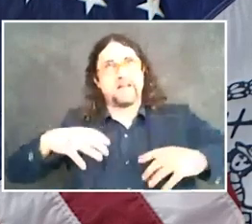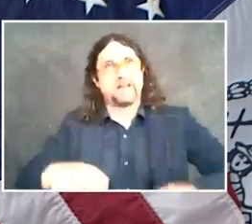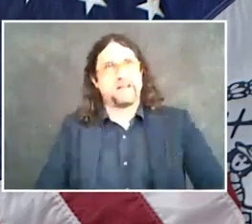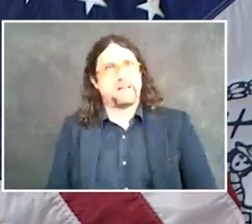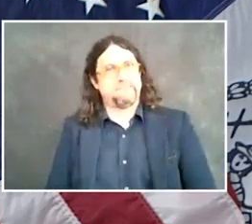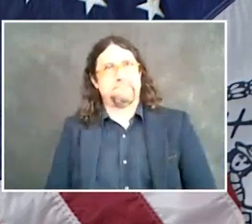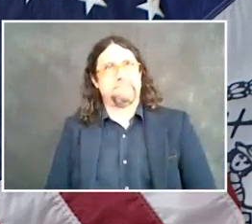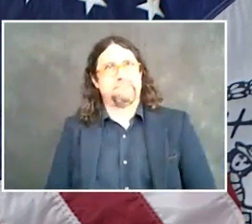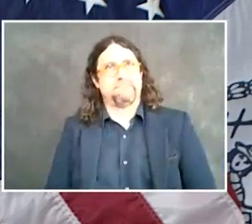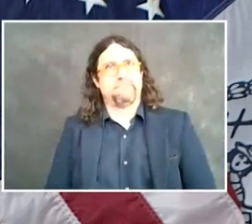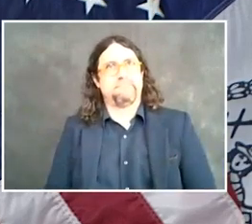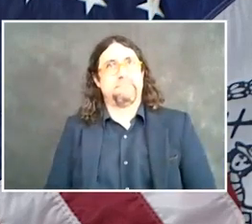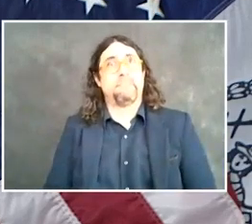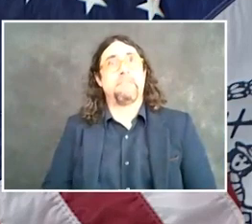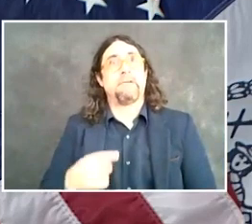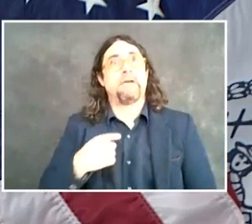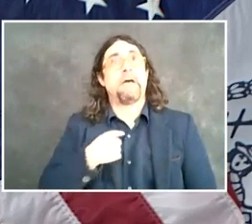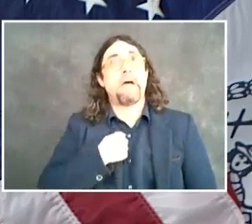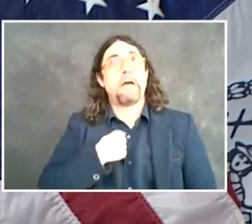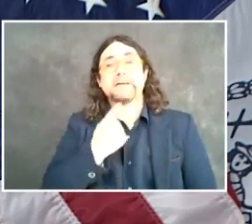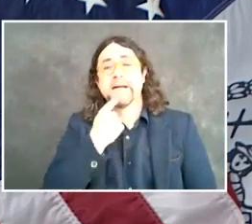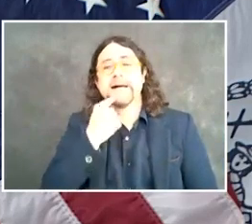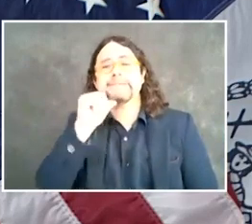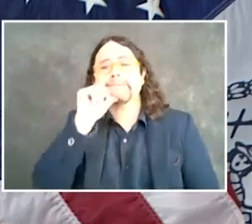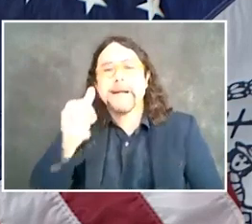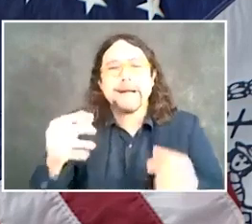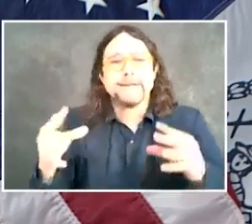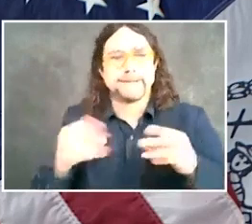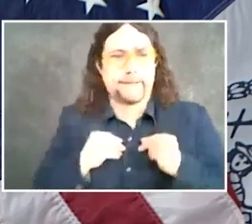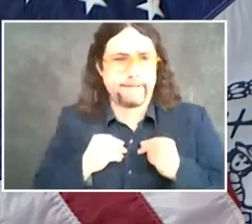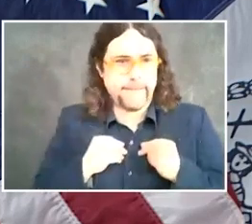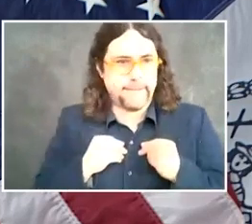WE WOULDN'T TOLERATE.